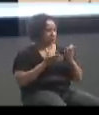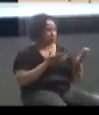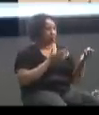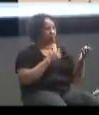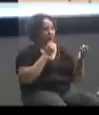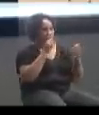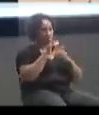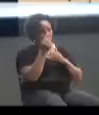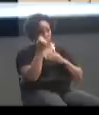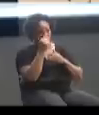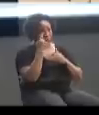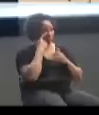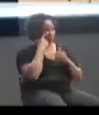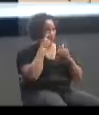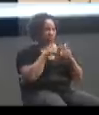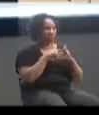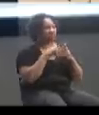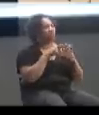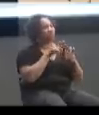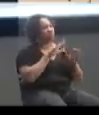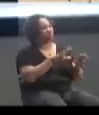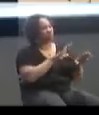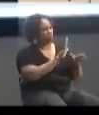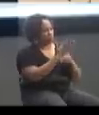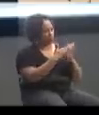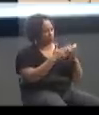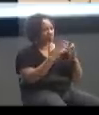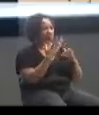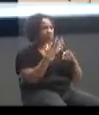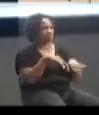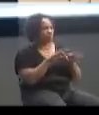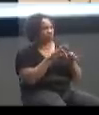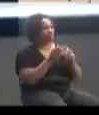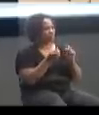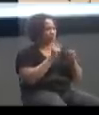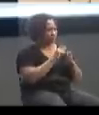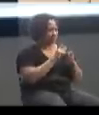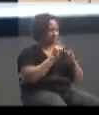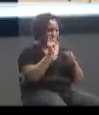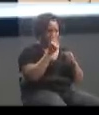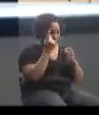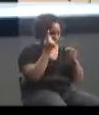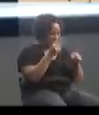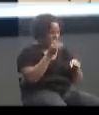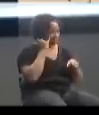THE MOVEMENT HAS JUST BEGUN AND REST ASSURED YOU'RE PART OF IT. CHANGE ONLY HAPPENS WHEN MOVEMENTS ARE AFOOT AS WE ARE